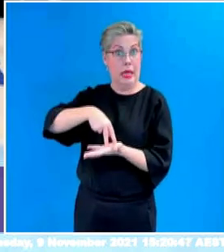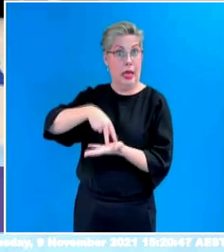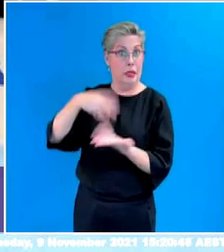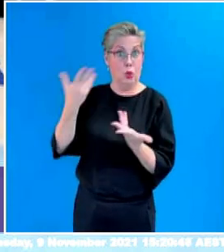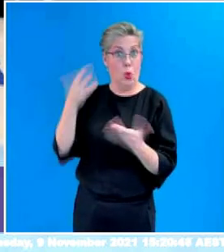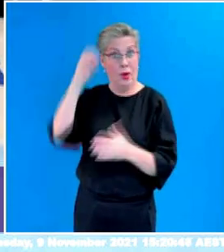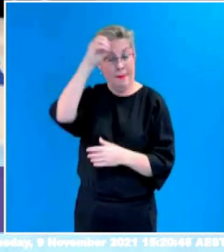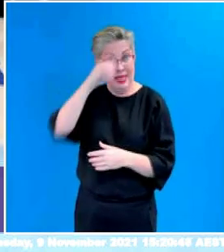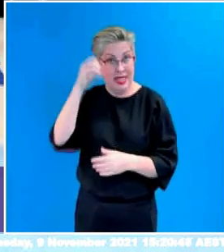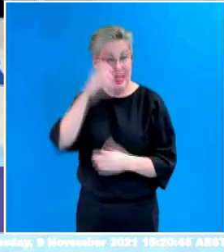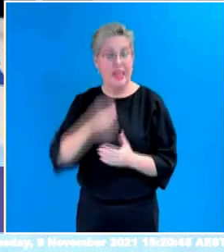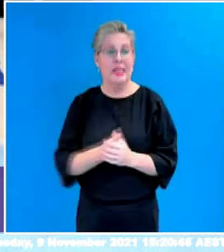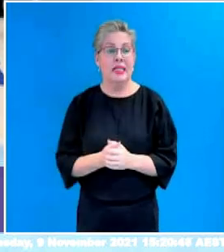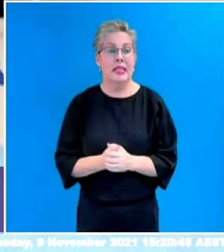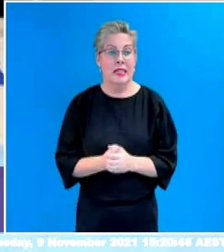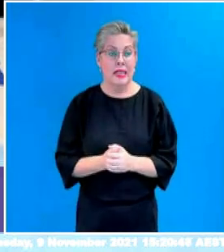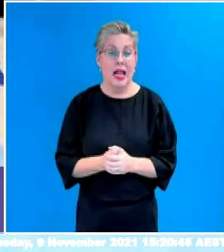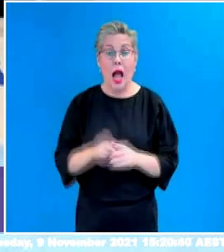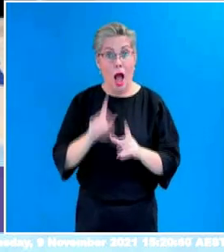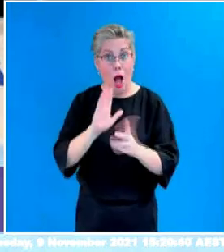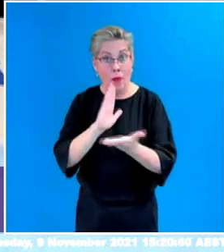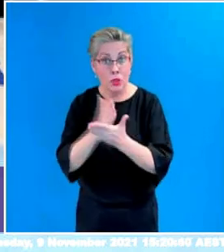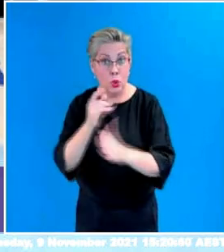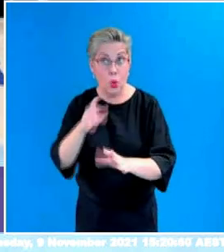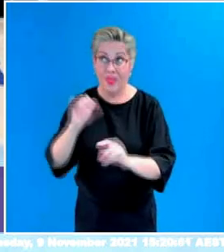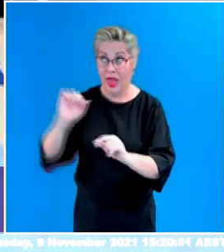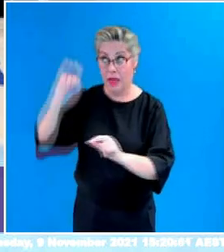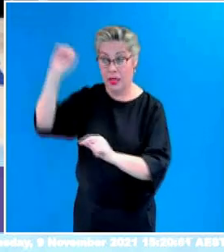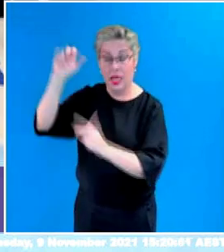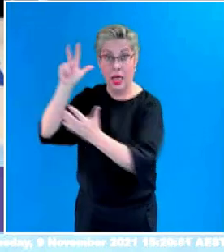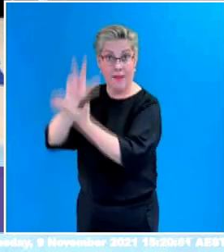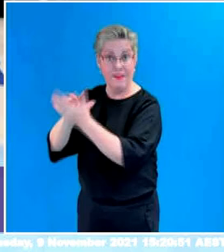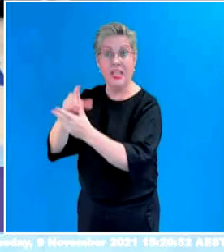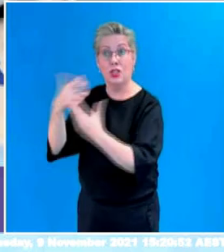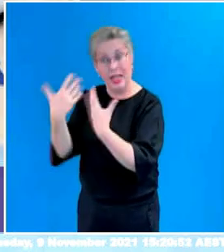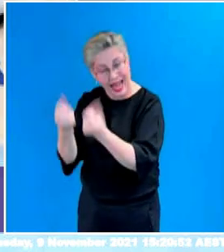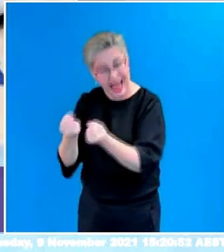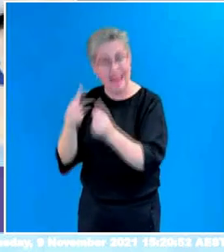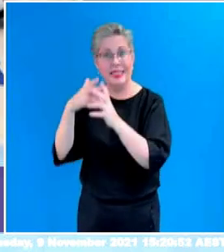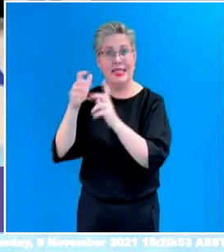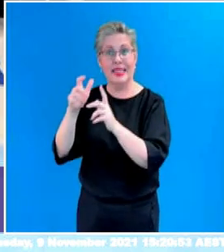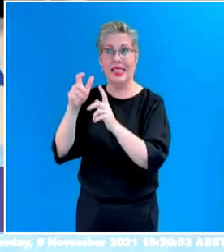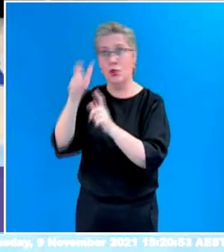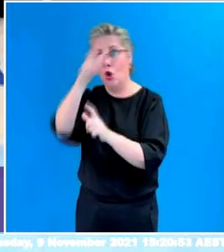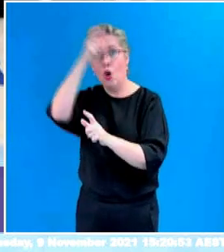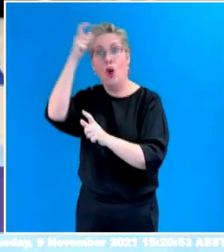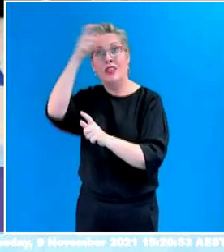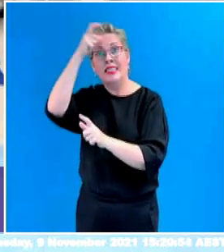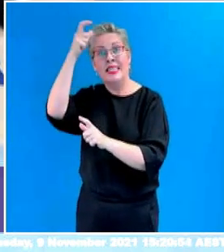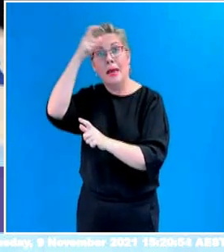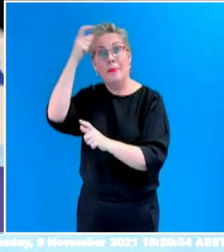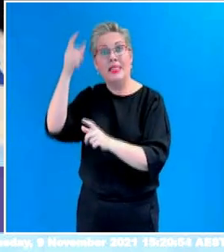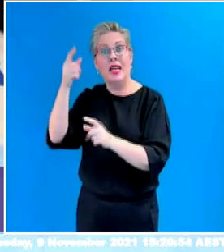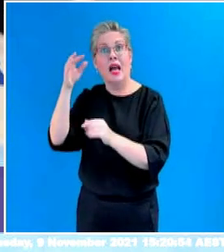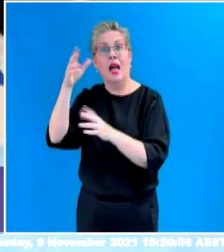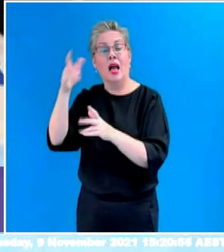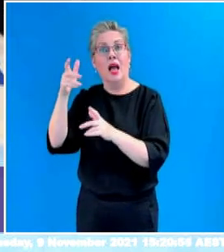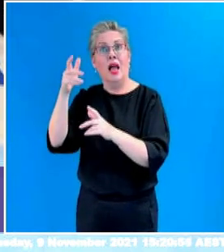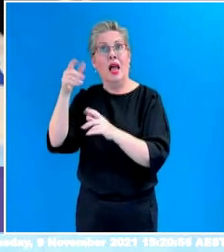concept called transformative equality that the Convention is a legal obligation under the Convention.